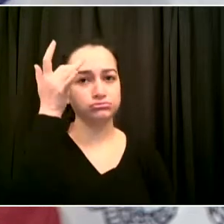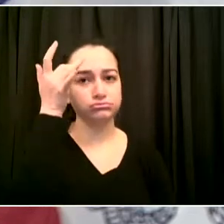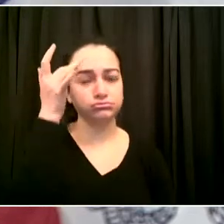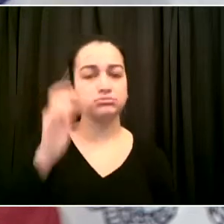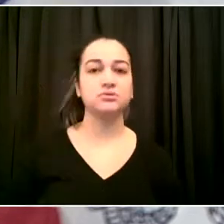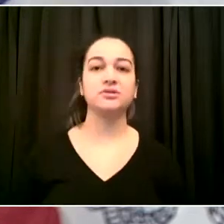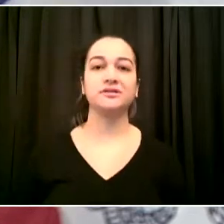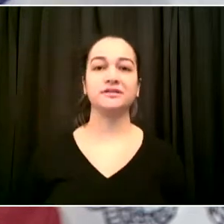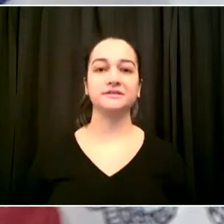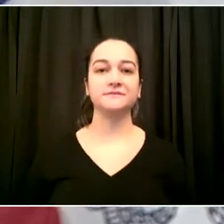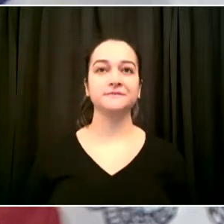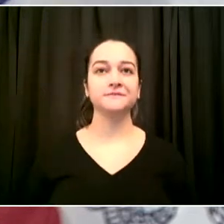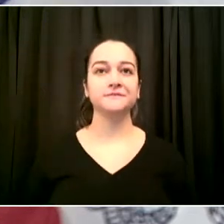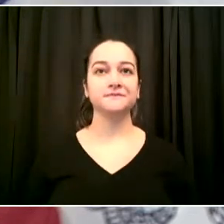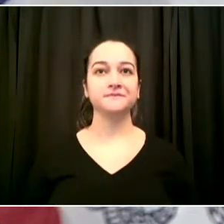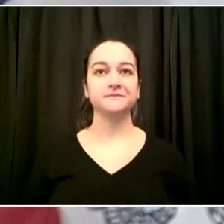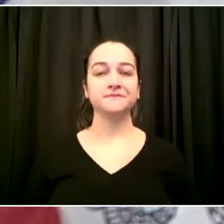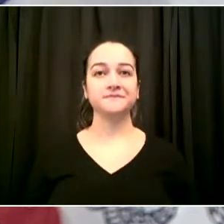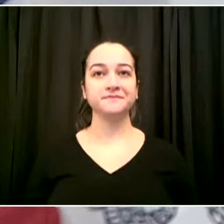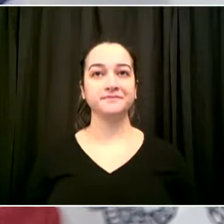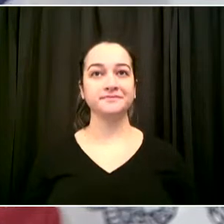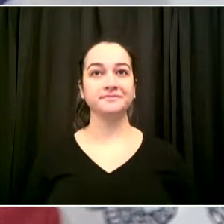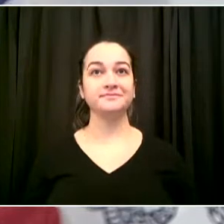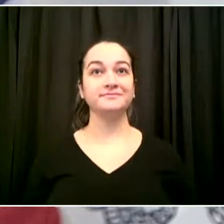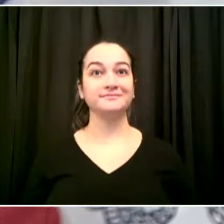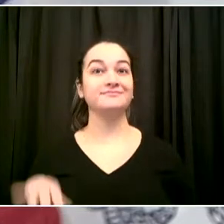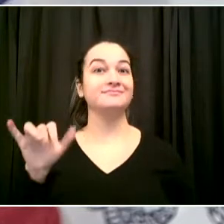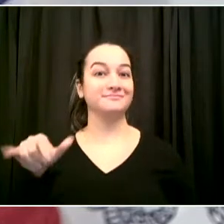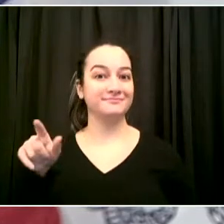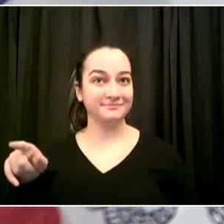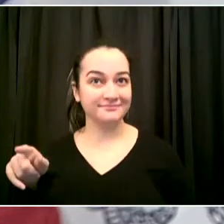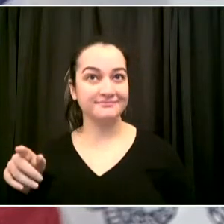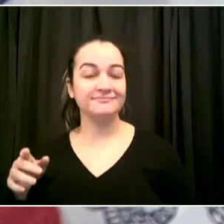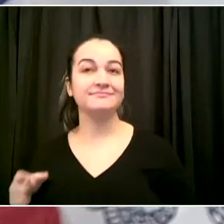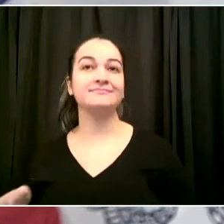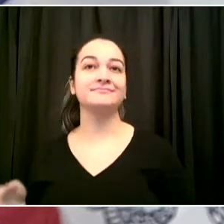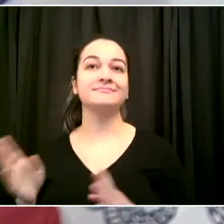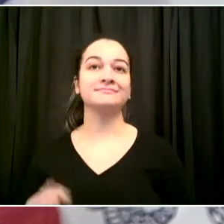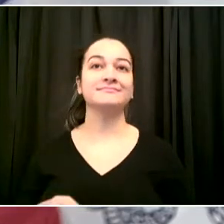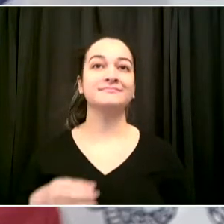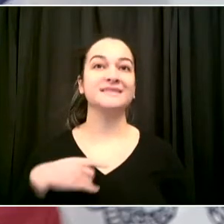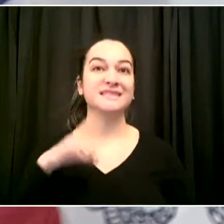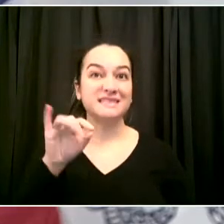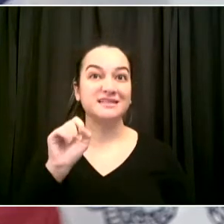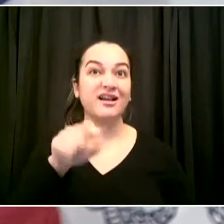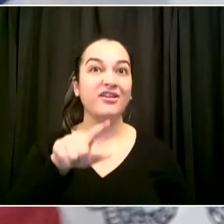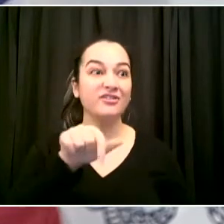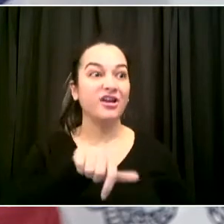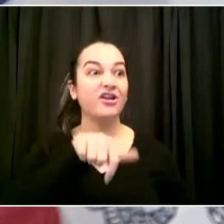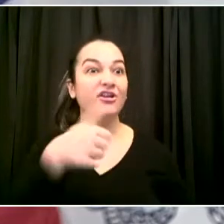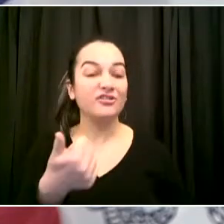HE SAID IT WAS BORING.